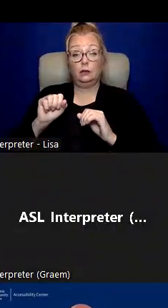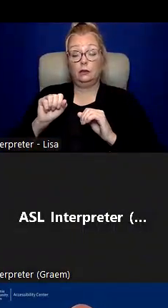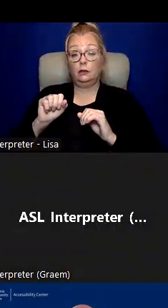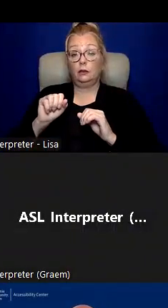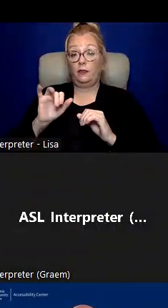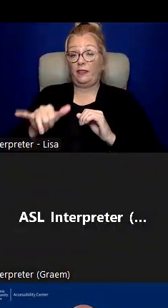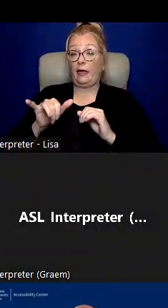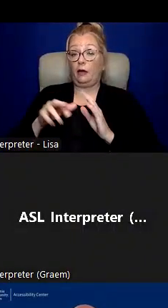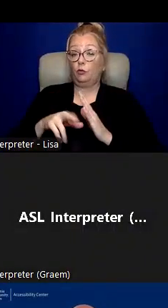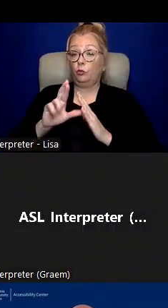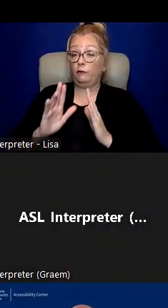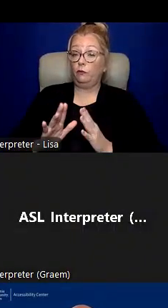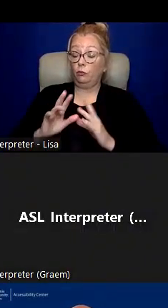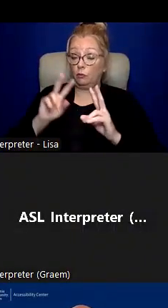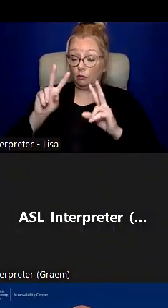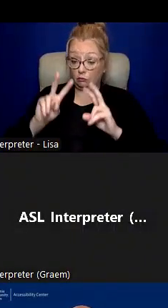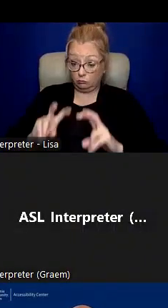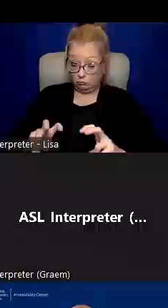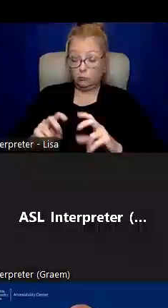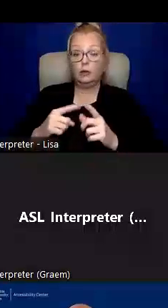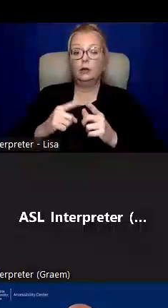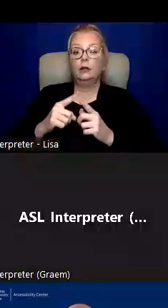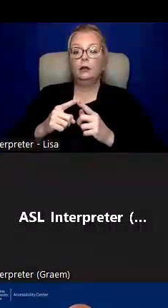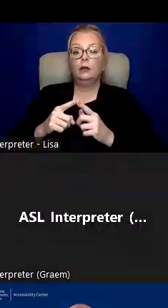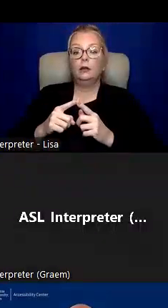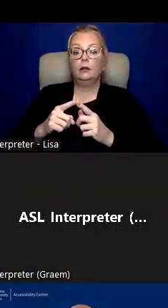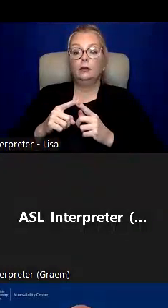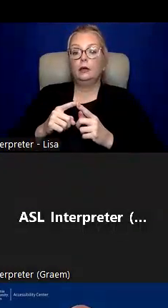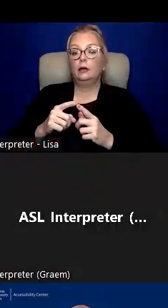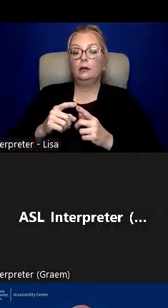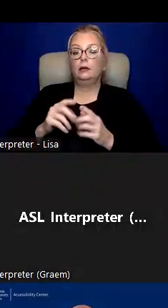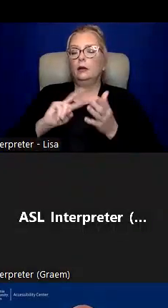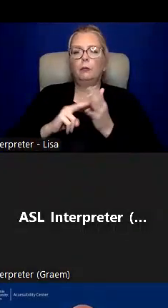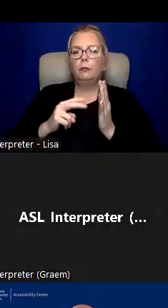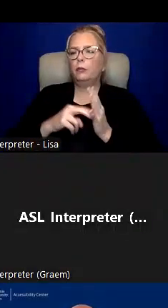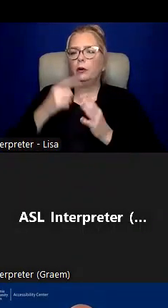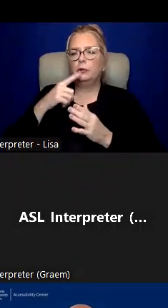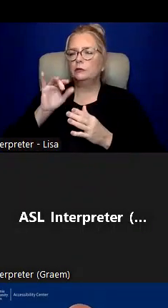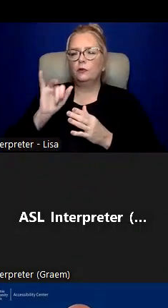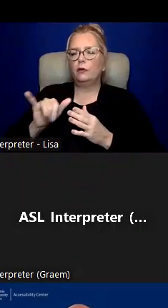And then the really critical piece and the intended use. How is this product intended to be used?